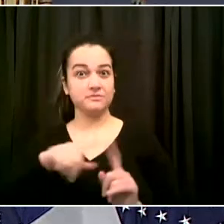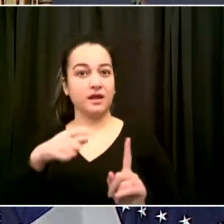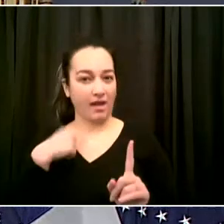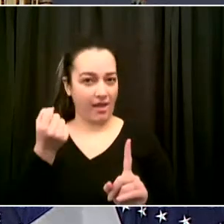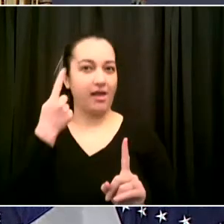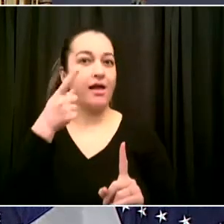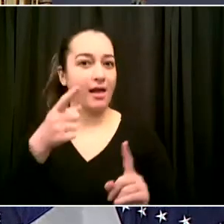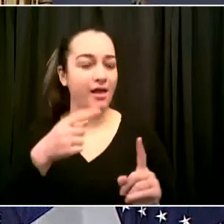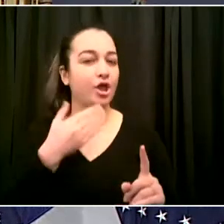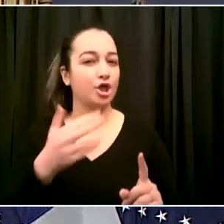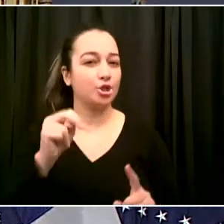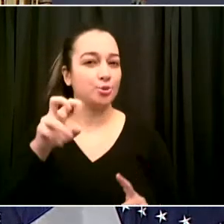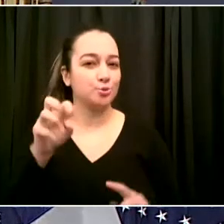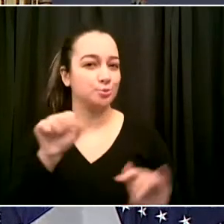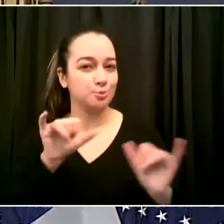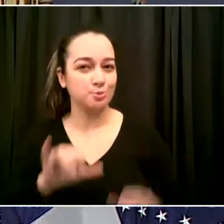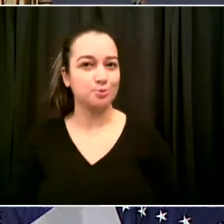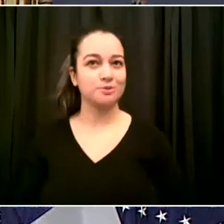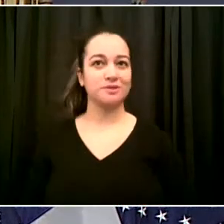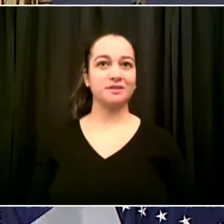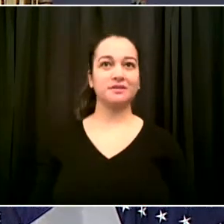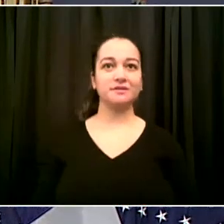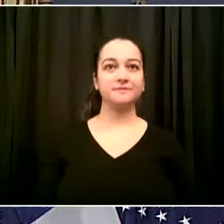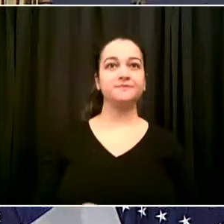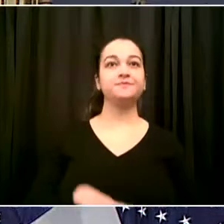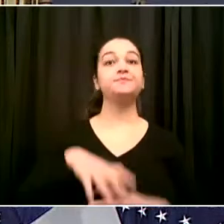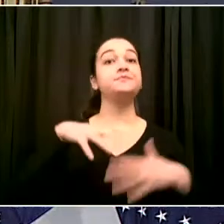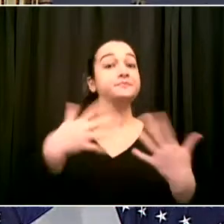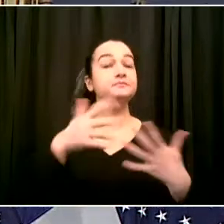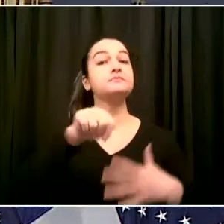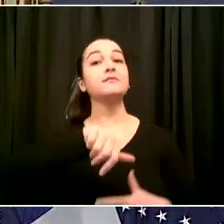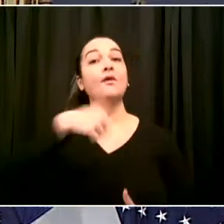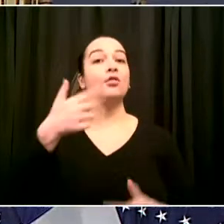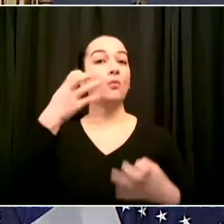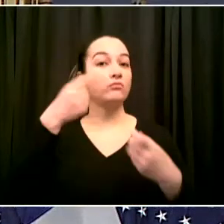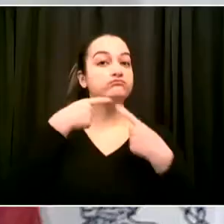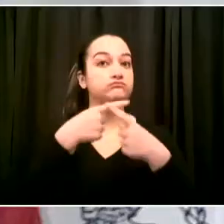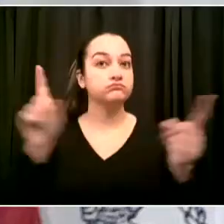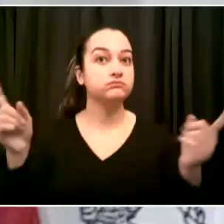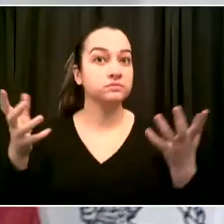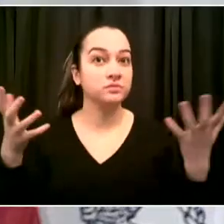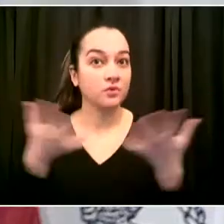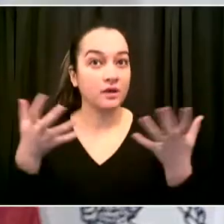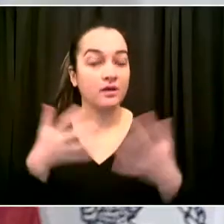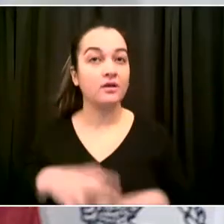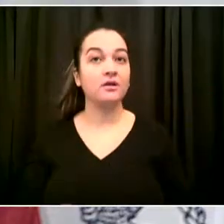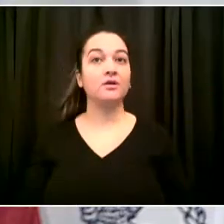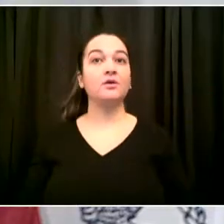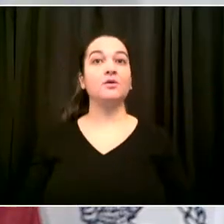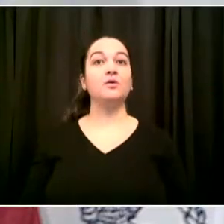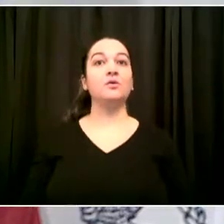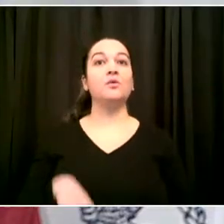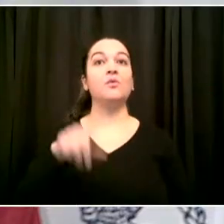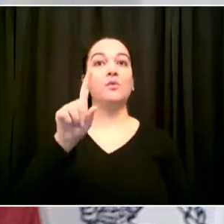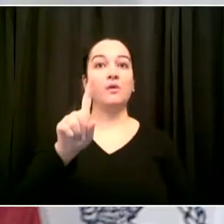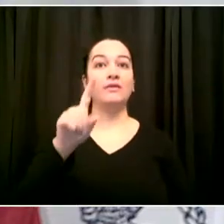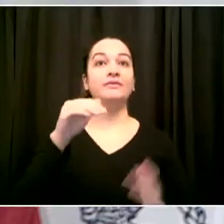MUCH. AS AN UPDATE, THIS IS A WONDERFUL REPORT, BREAKING